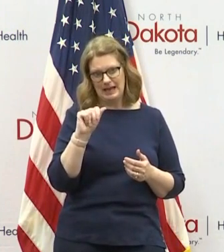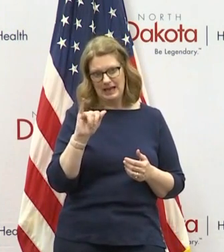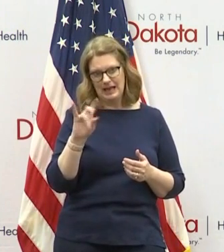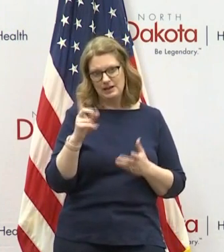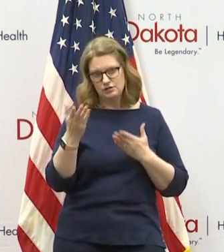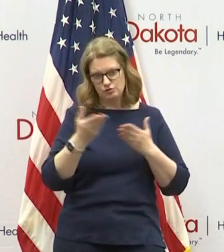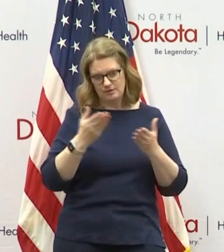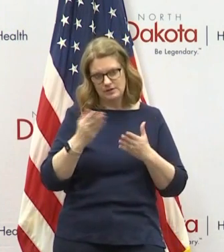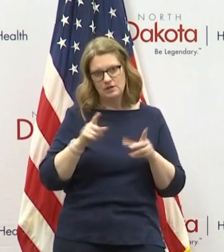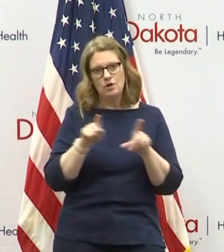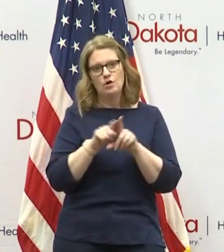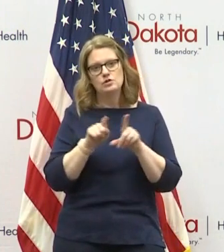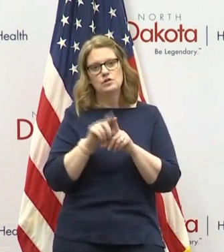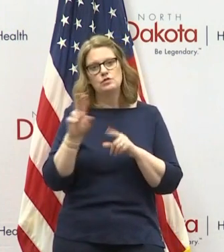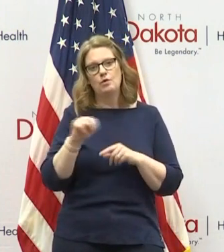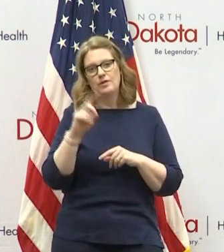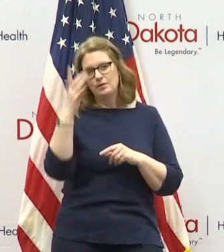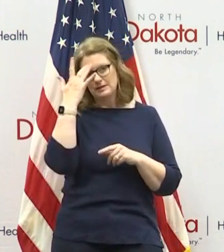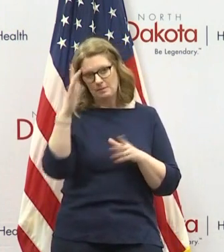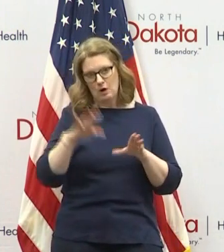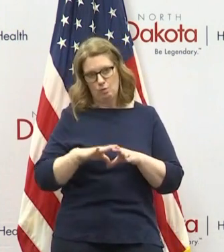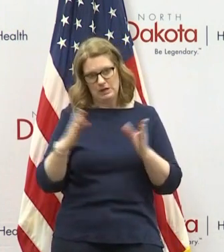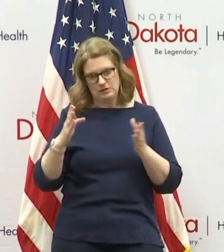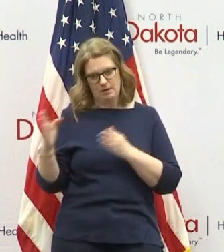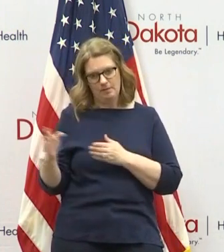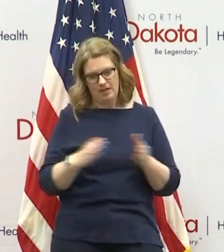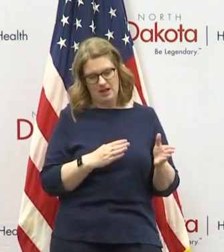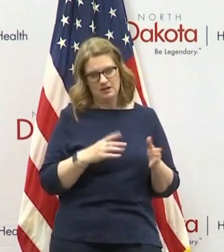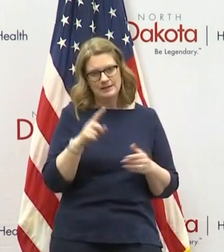WE SET UP GUIDANCE WITH THE